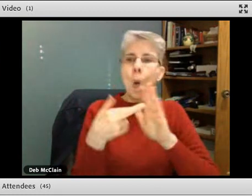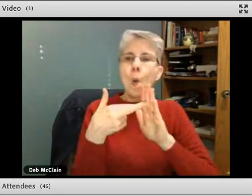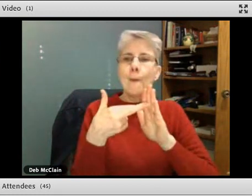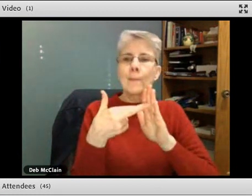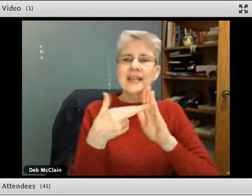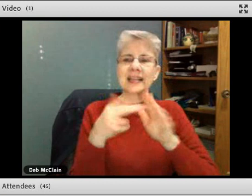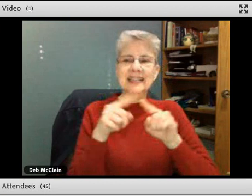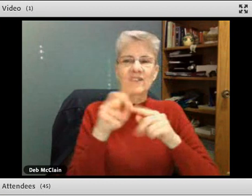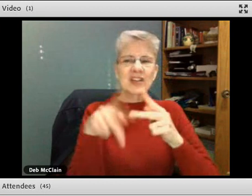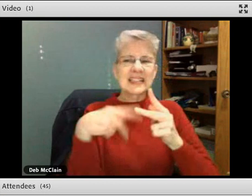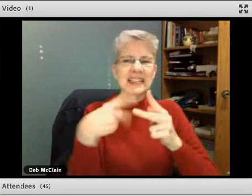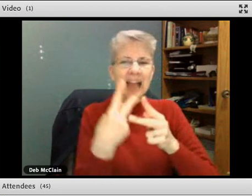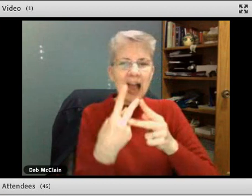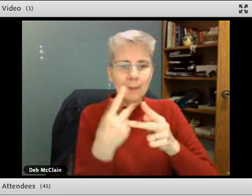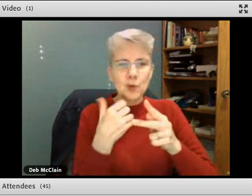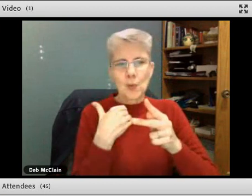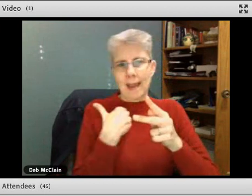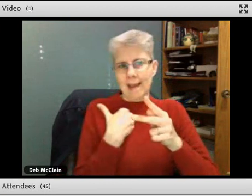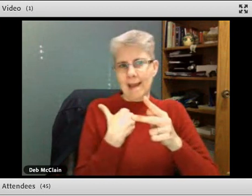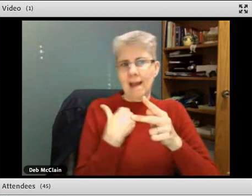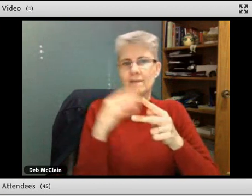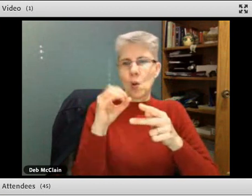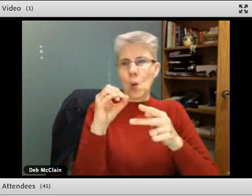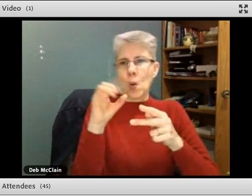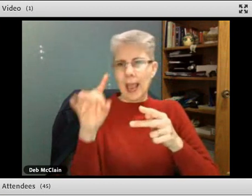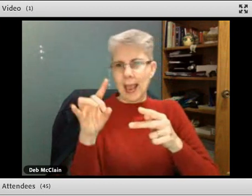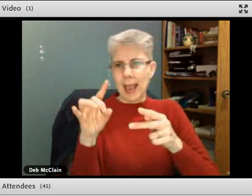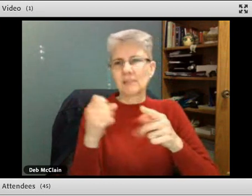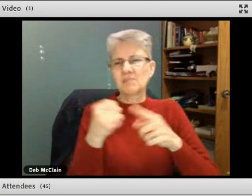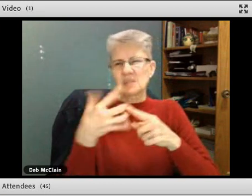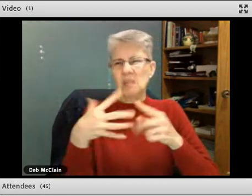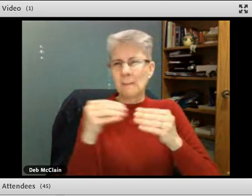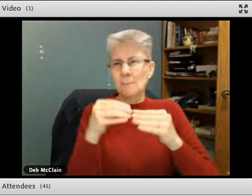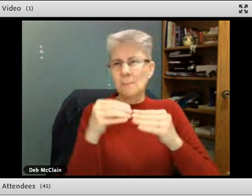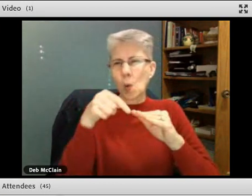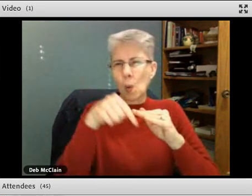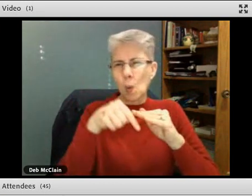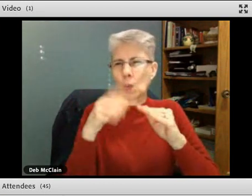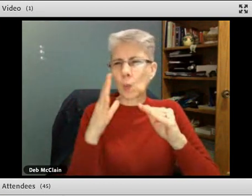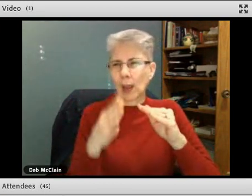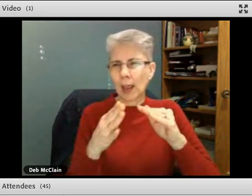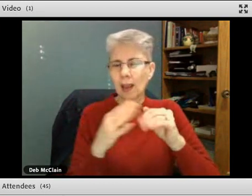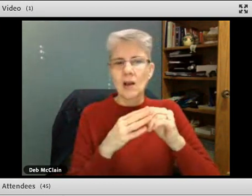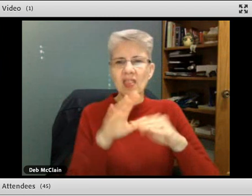I'm going to talk about that a little bit more in a minute. That's the fixed fields. Even though it's one field,